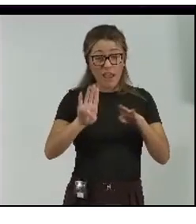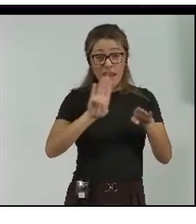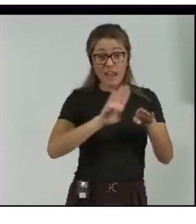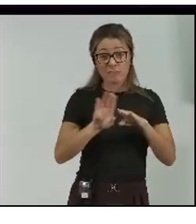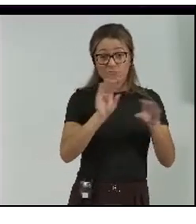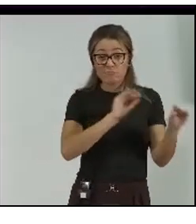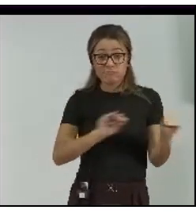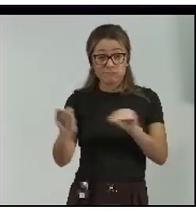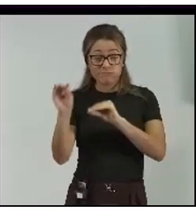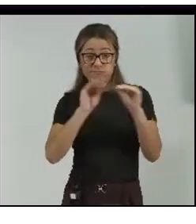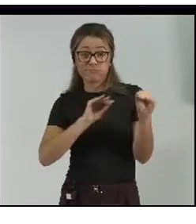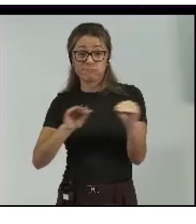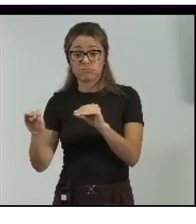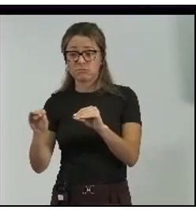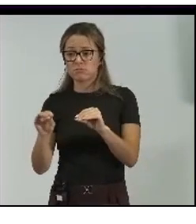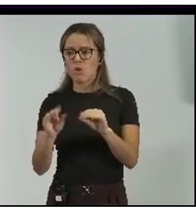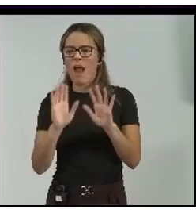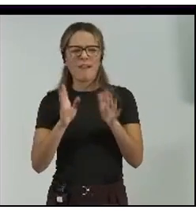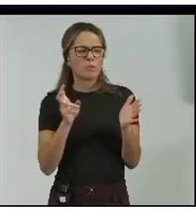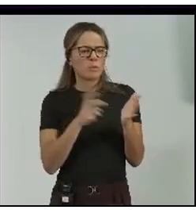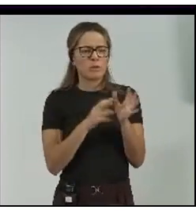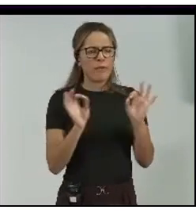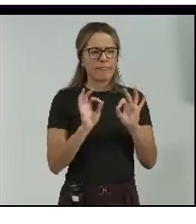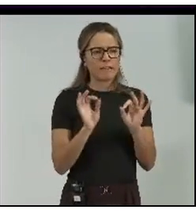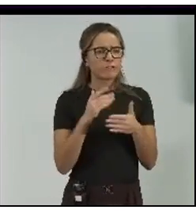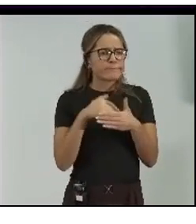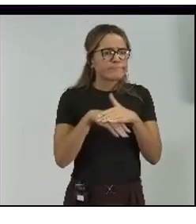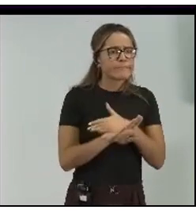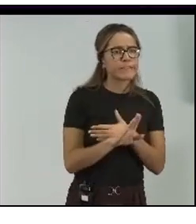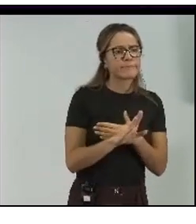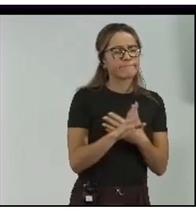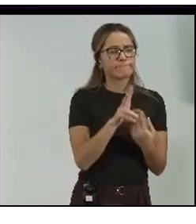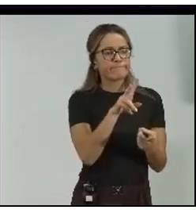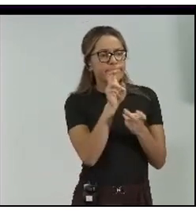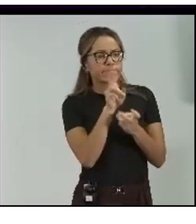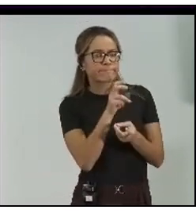They're just available to drop in. And, you know, at any time we do ad hoc training